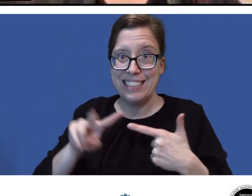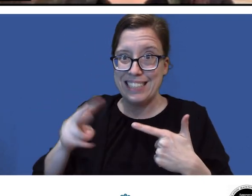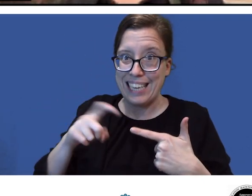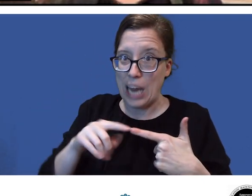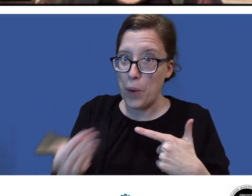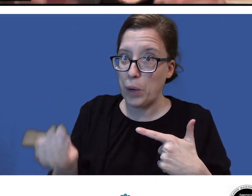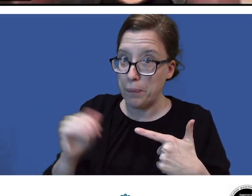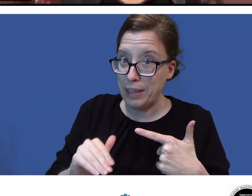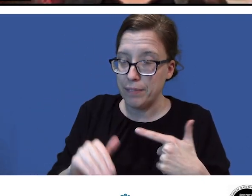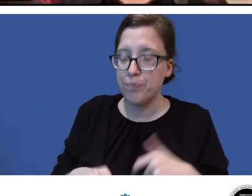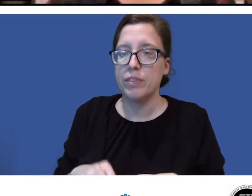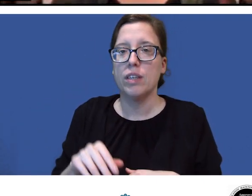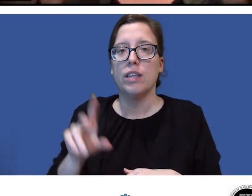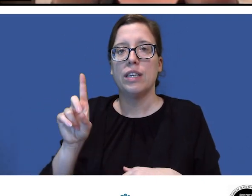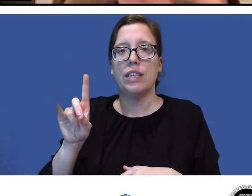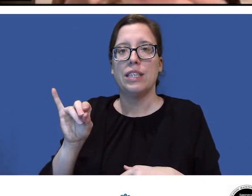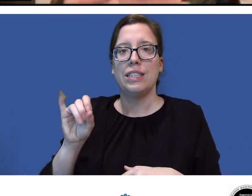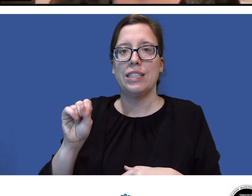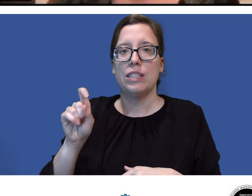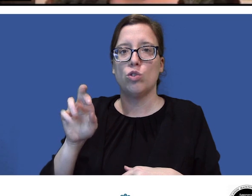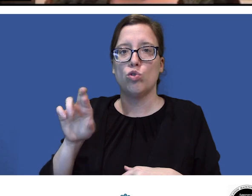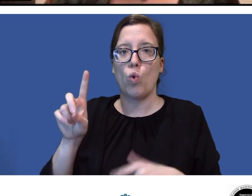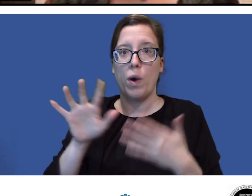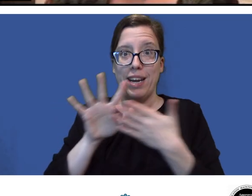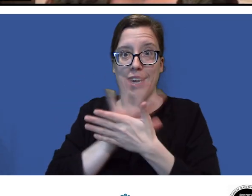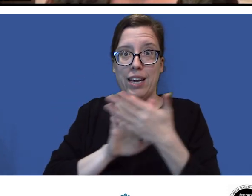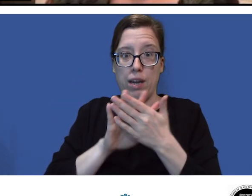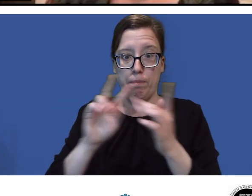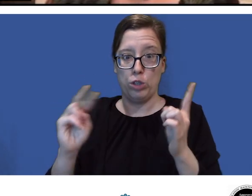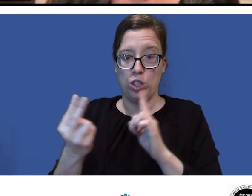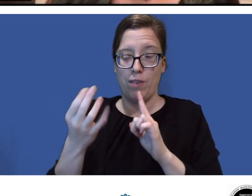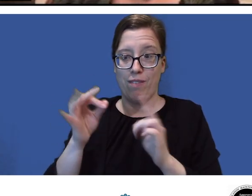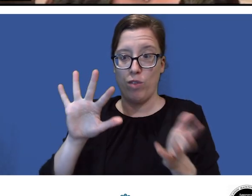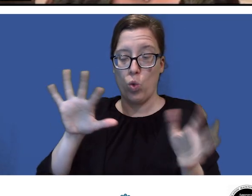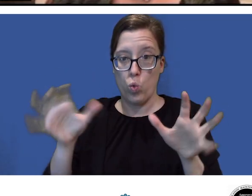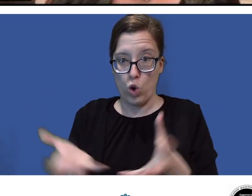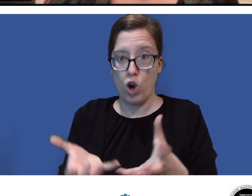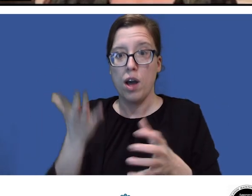because the information they get from their senses is distorted.